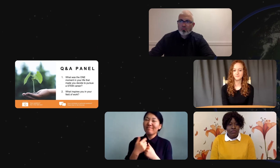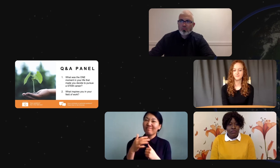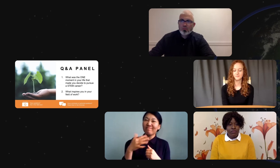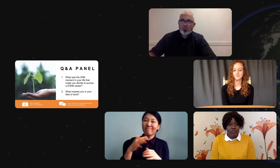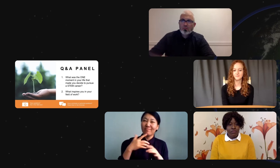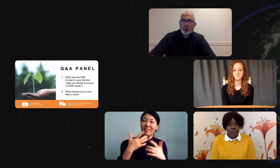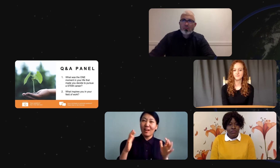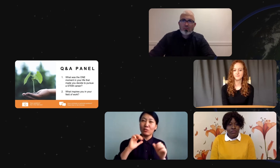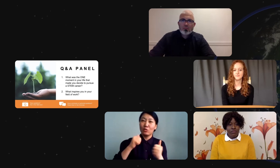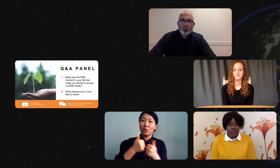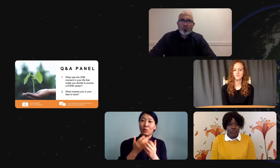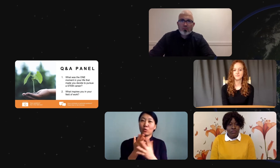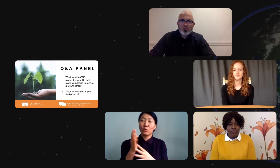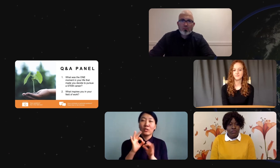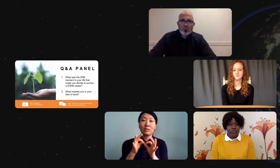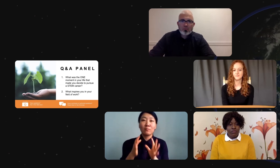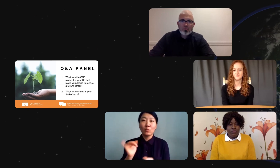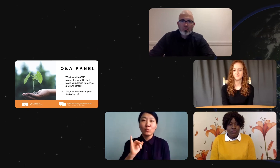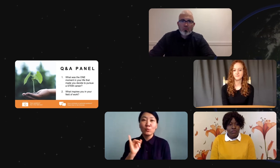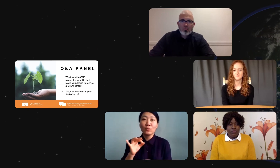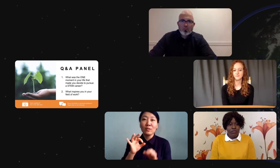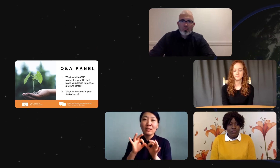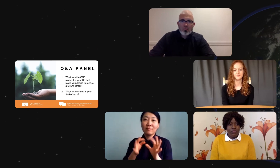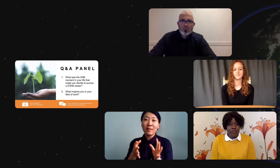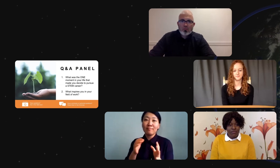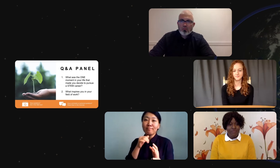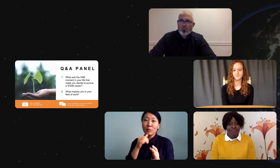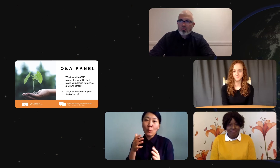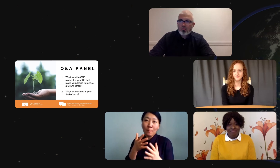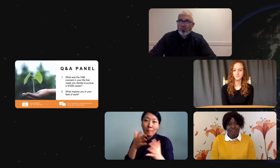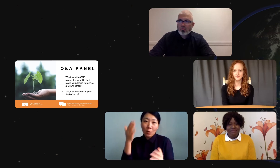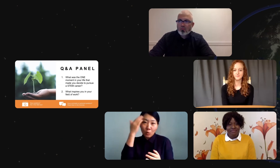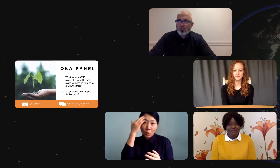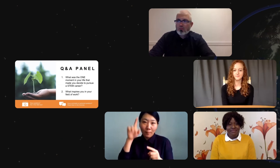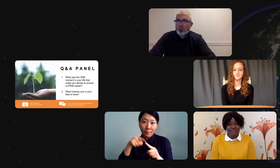Working with hearing people, same challenge -- with working with interpreters.